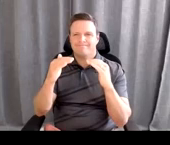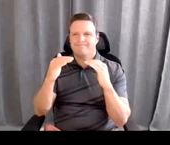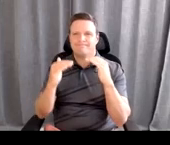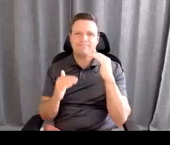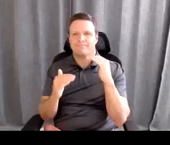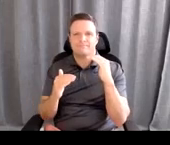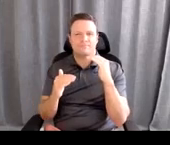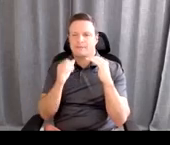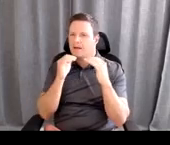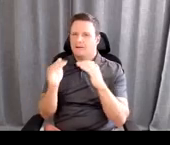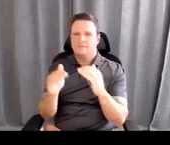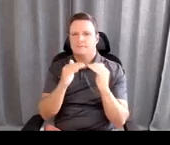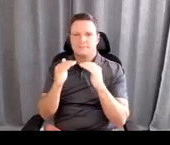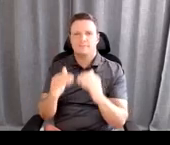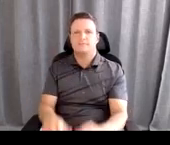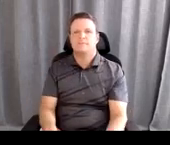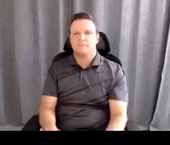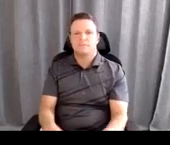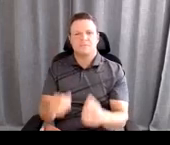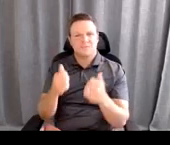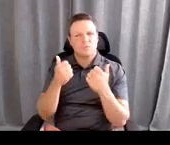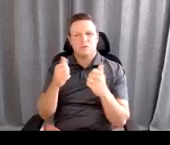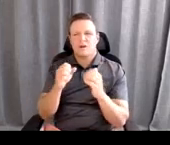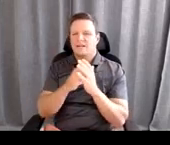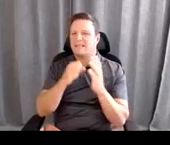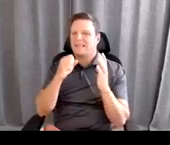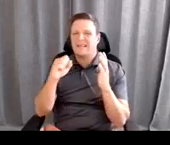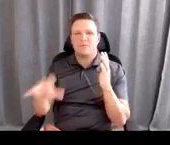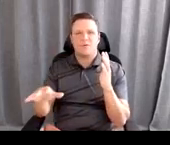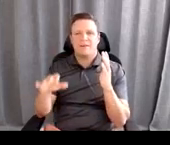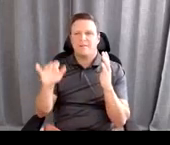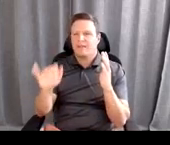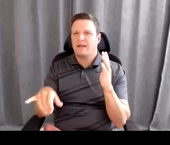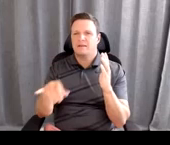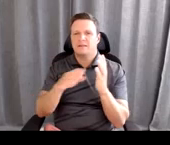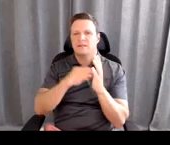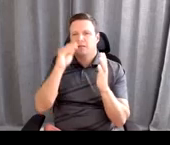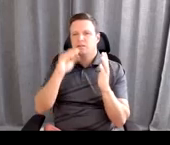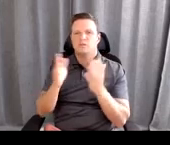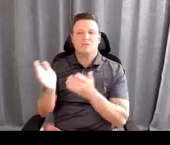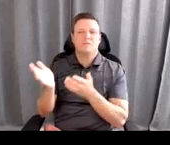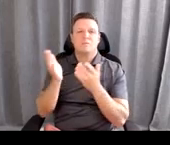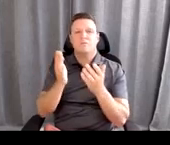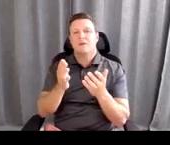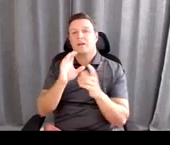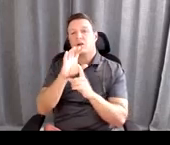We're trying to rid ourselves of that. The students bring it cultural wealth, the community members bring a cultural wealth.